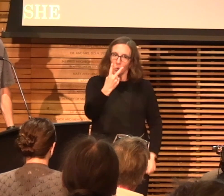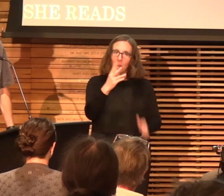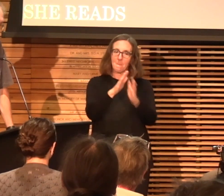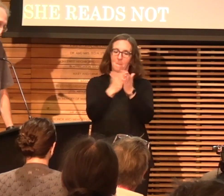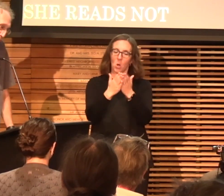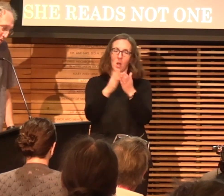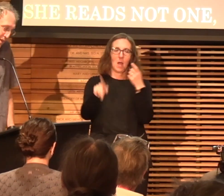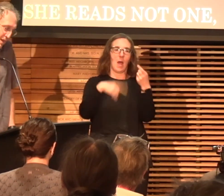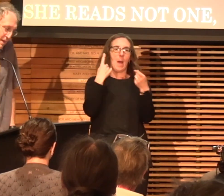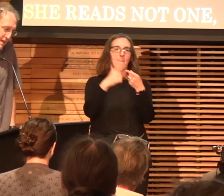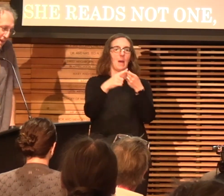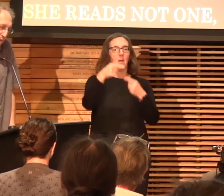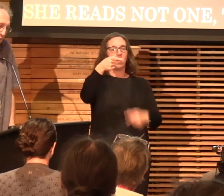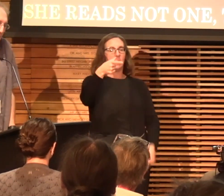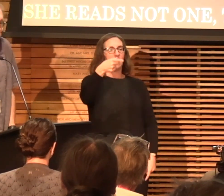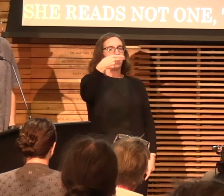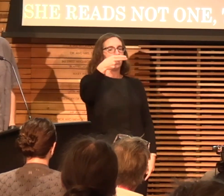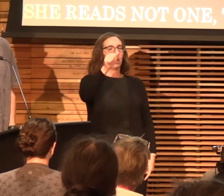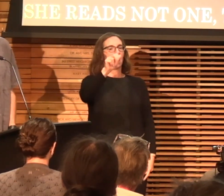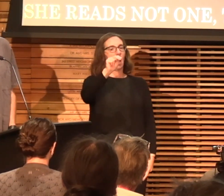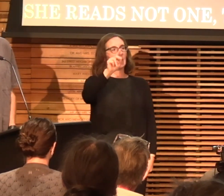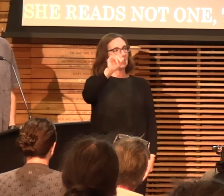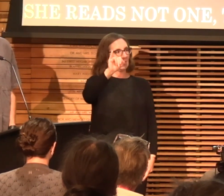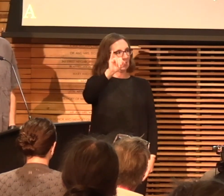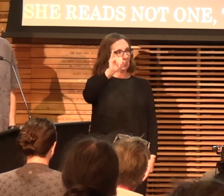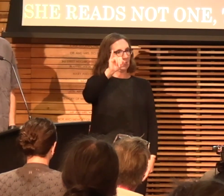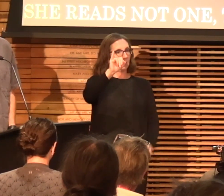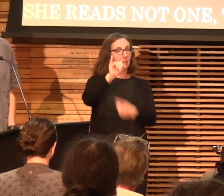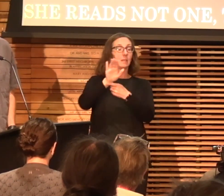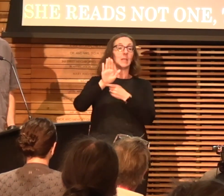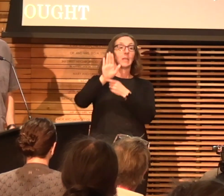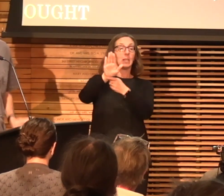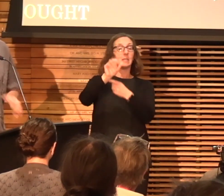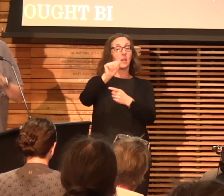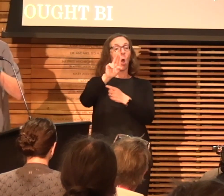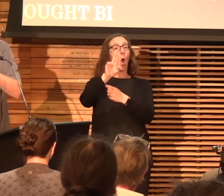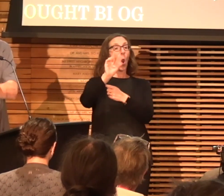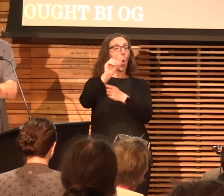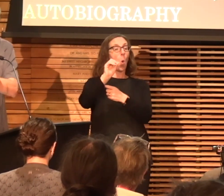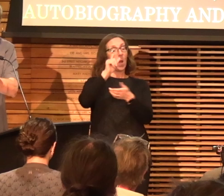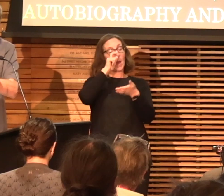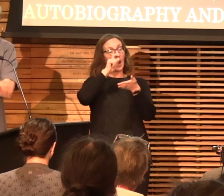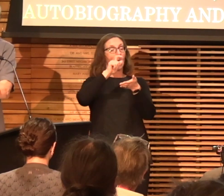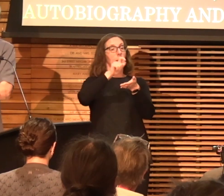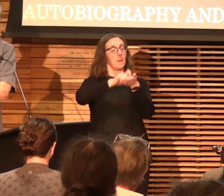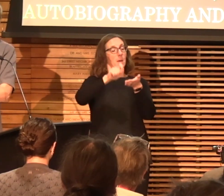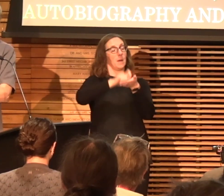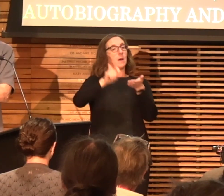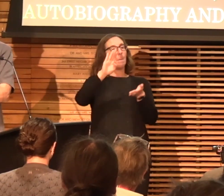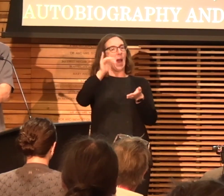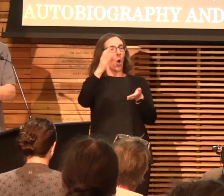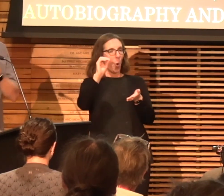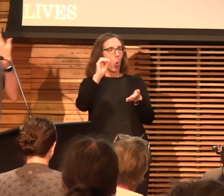his autobiography and a book about his time in South Africa. He lives in South Africa at the beginning of the 20th century